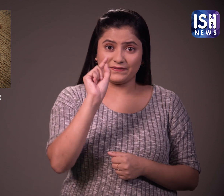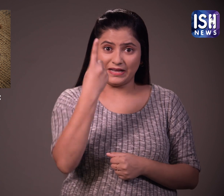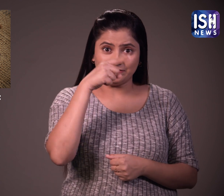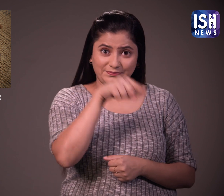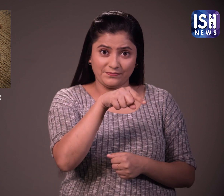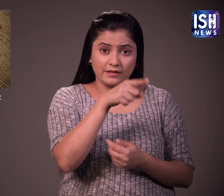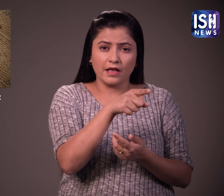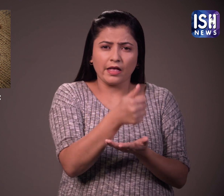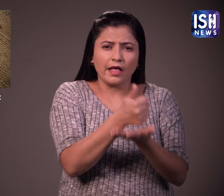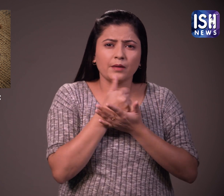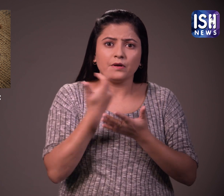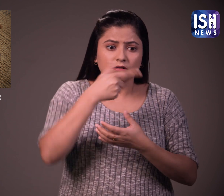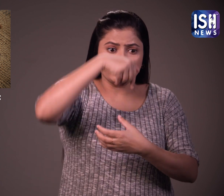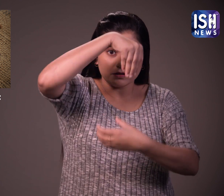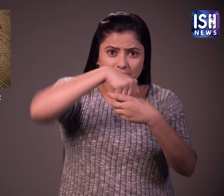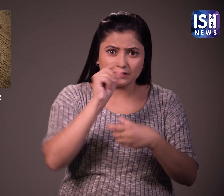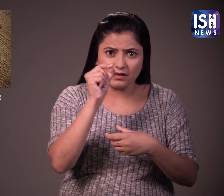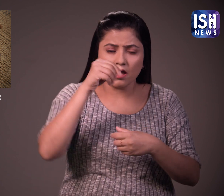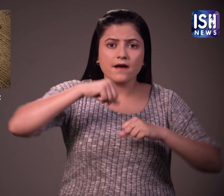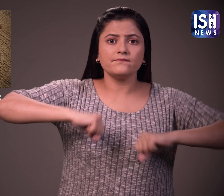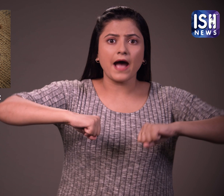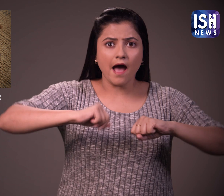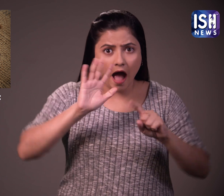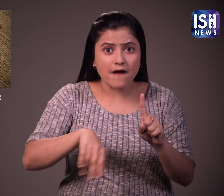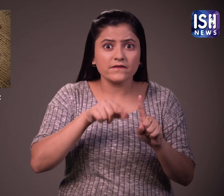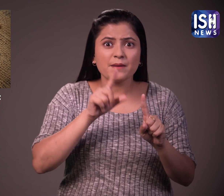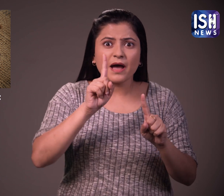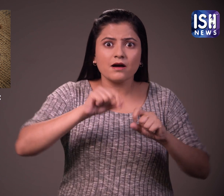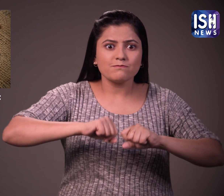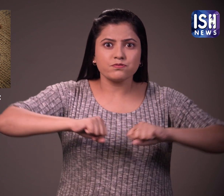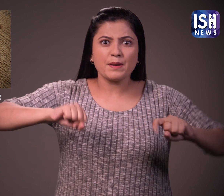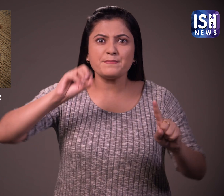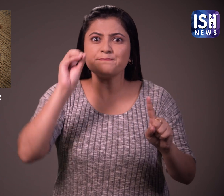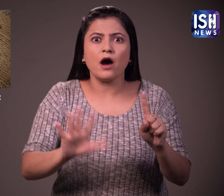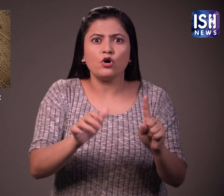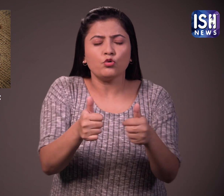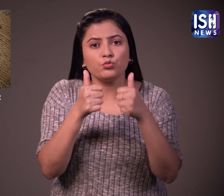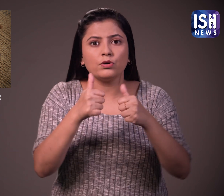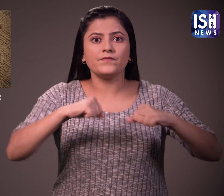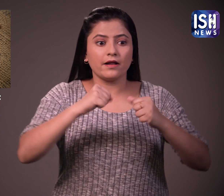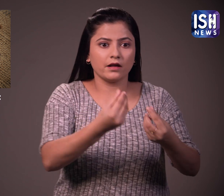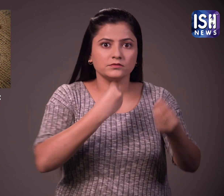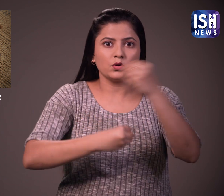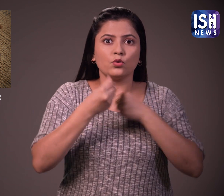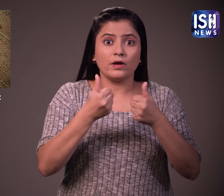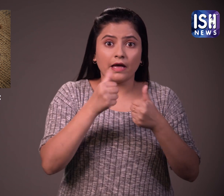1. Sesame seeds comprise types of fat that are good for health.